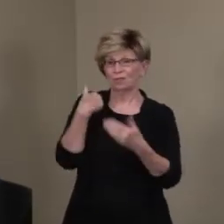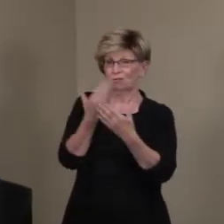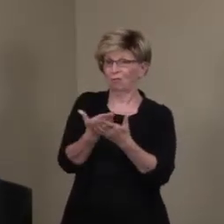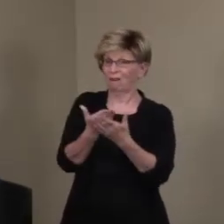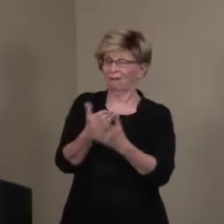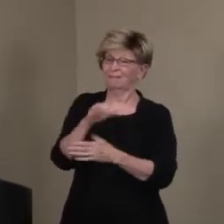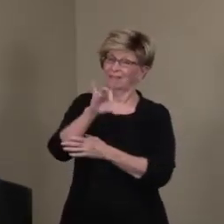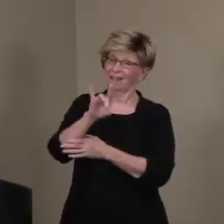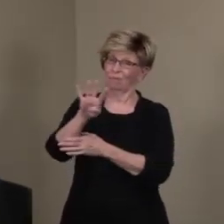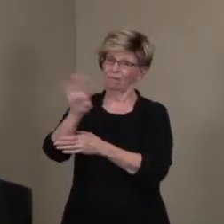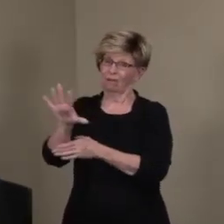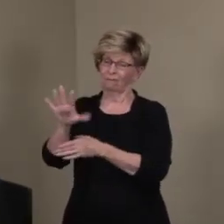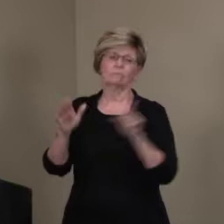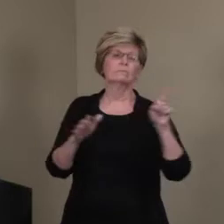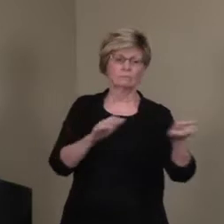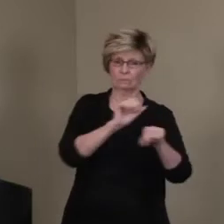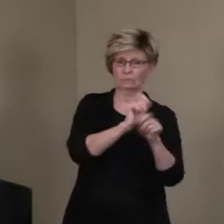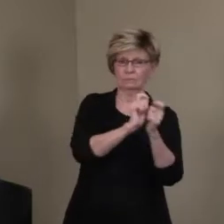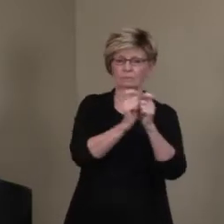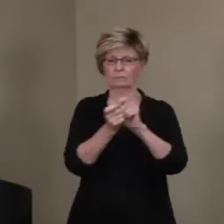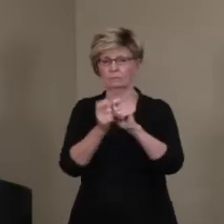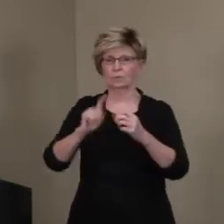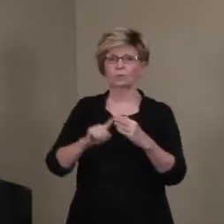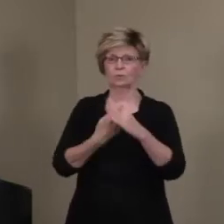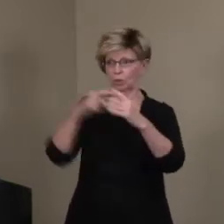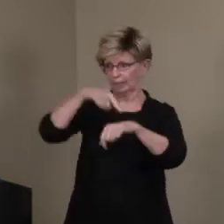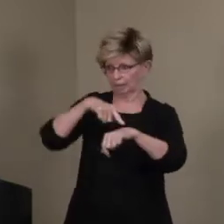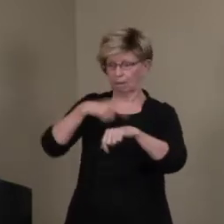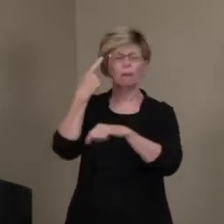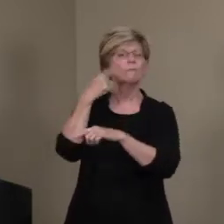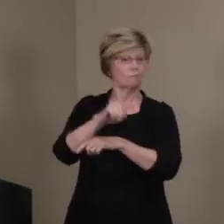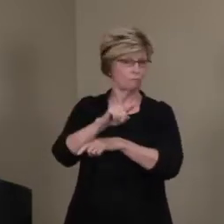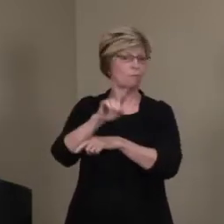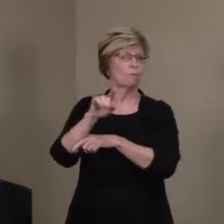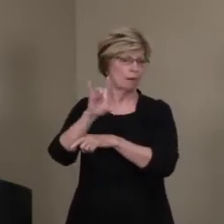at 8 o'clock the transportation is an issue and when I arrive until 8:45